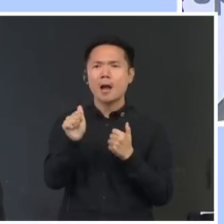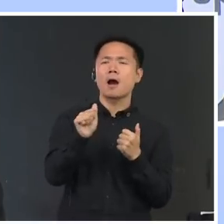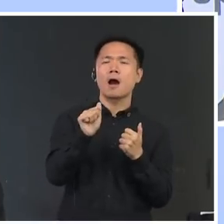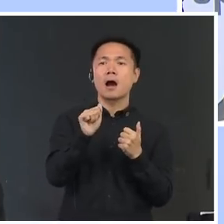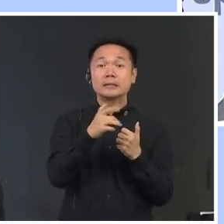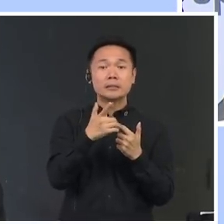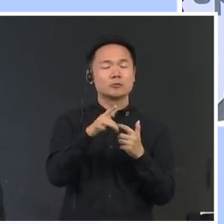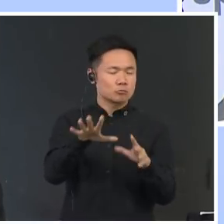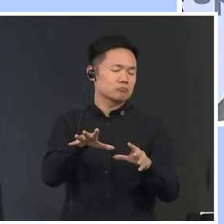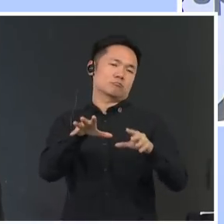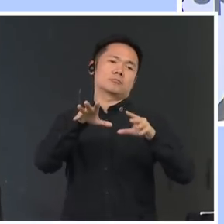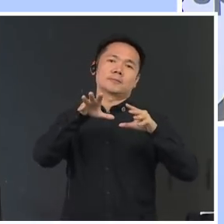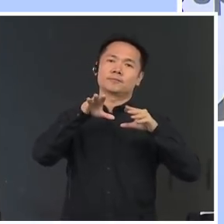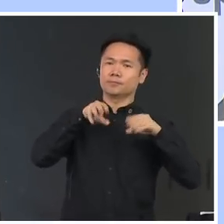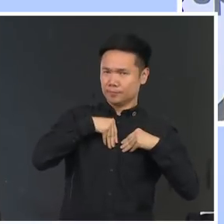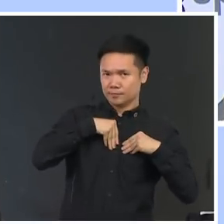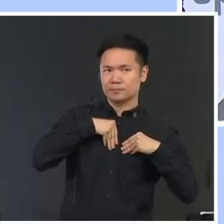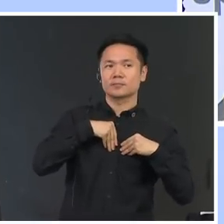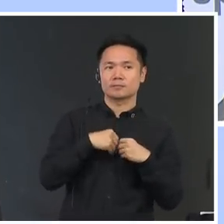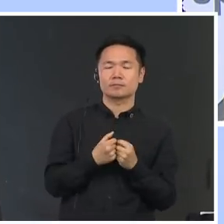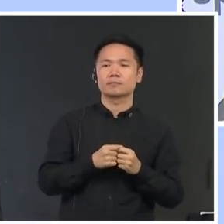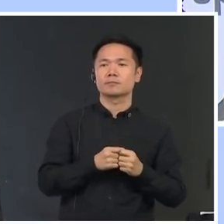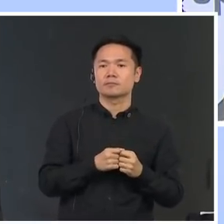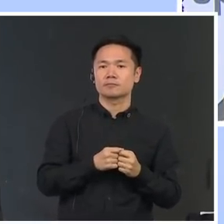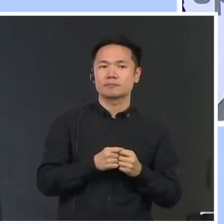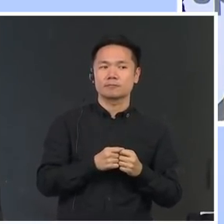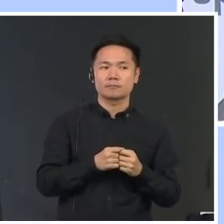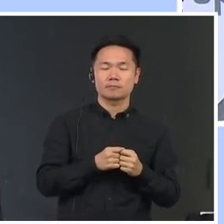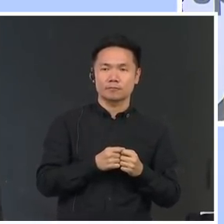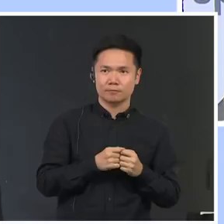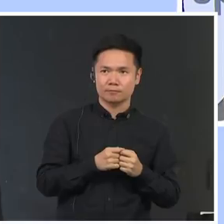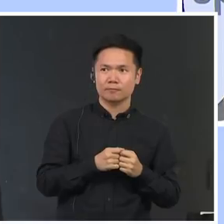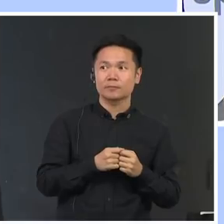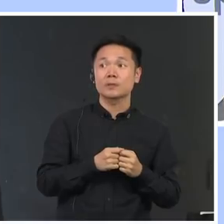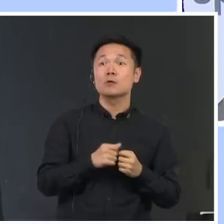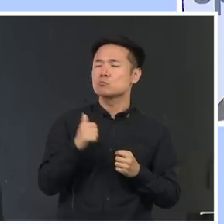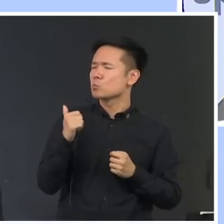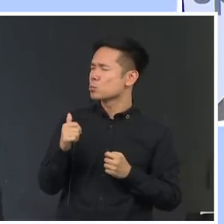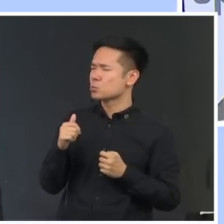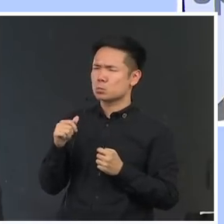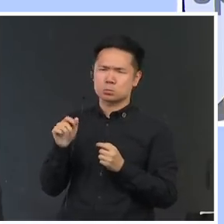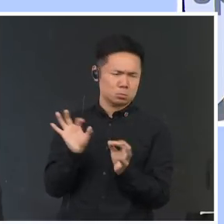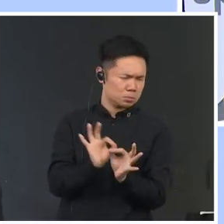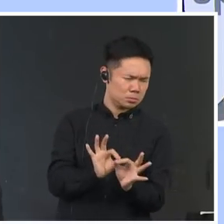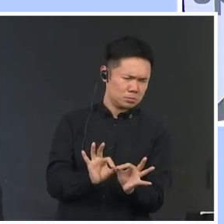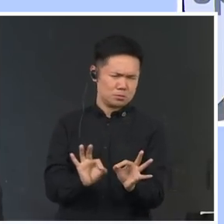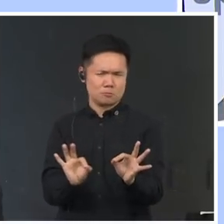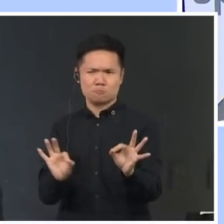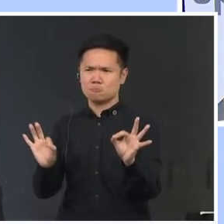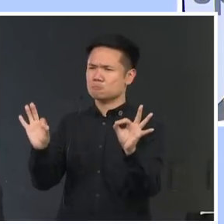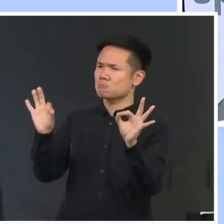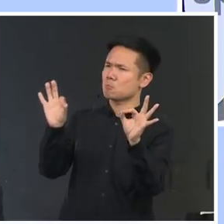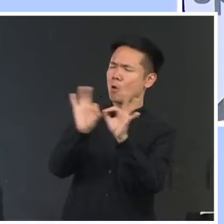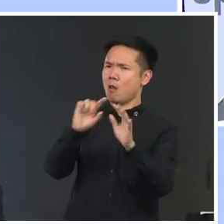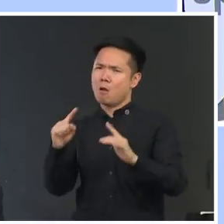Prefecture, the sign language act, the bill was announced and the governor took initiative in making this happen and for the